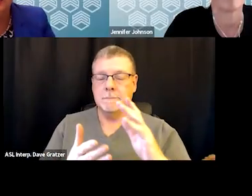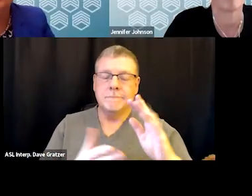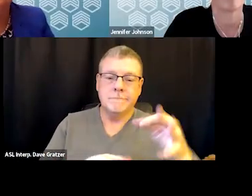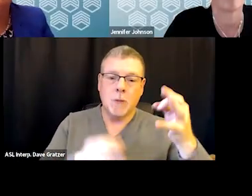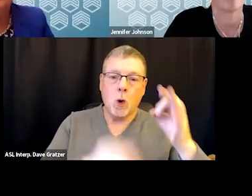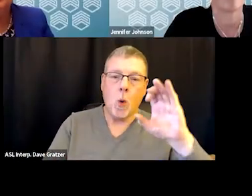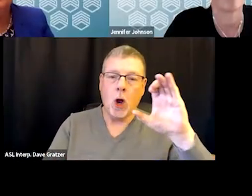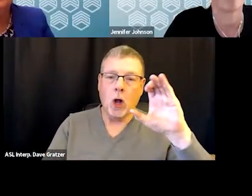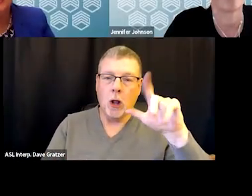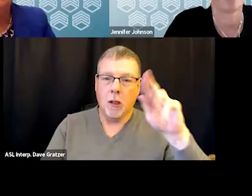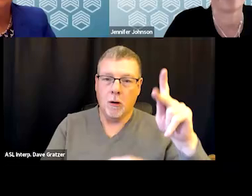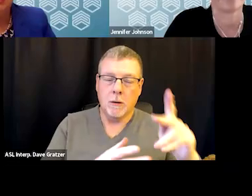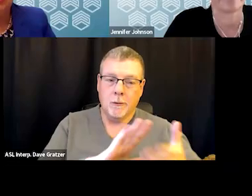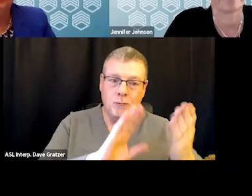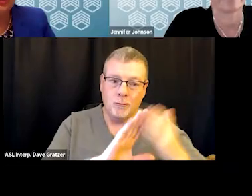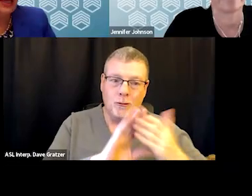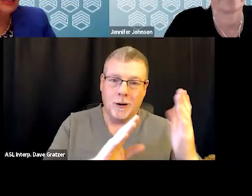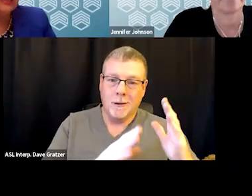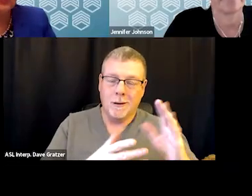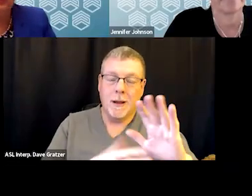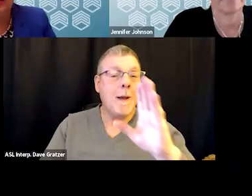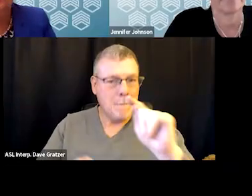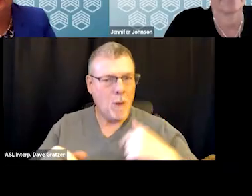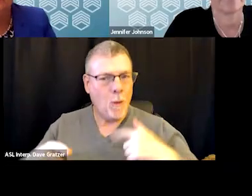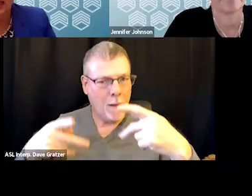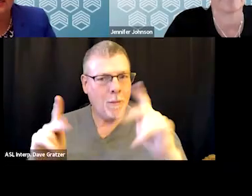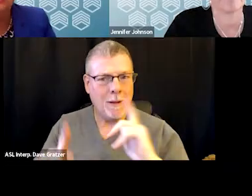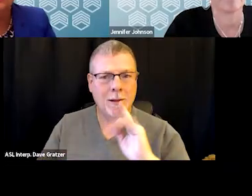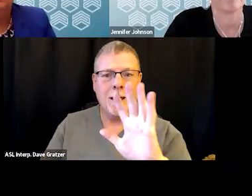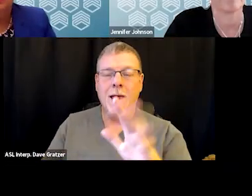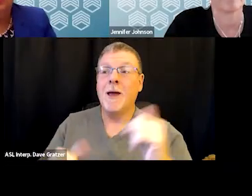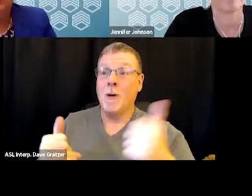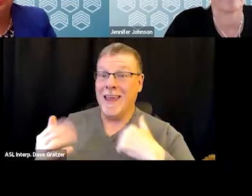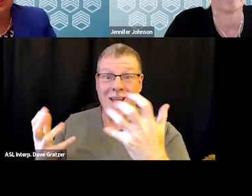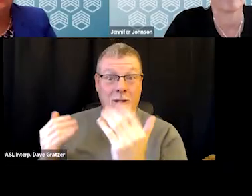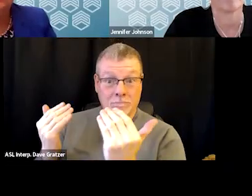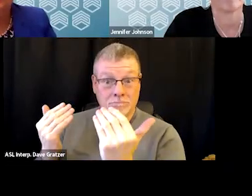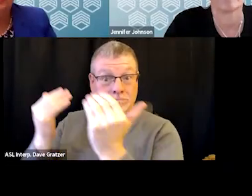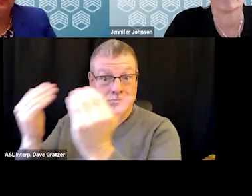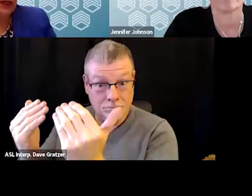we're allowed to say, uh, which cases we want to advance, uh, which cases we may